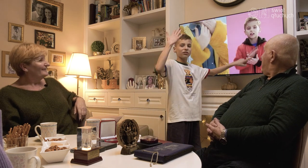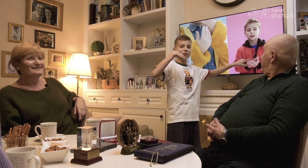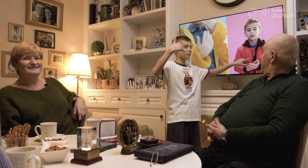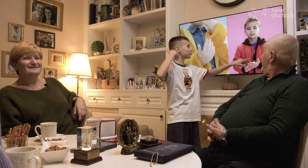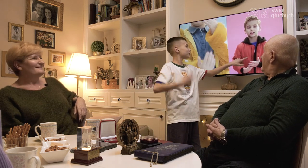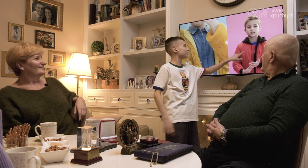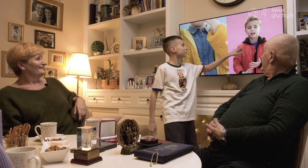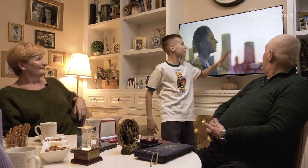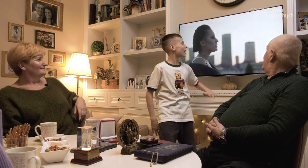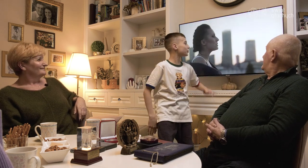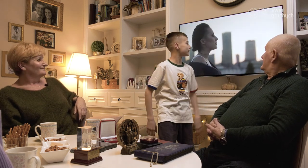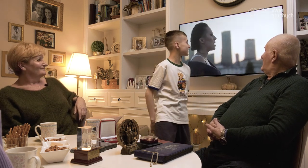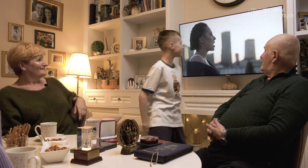[Maks]: That's me. Once when I was little.